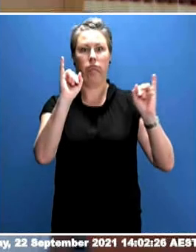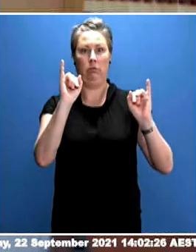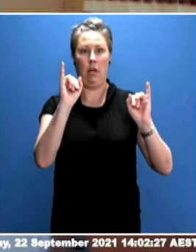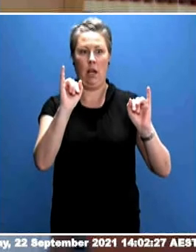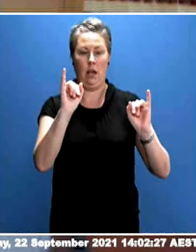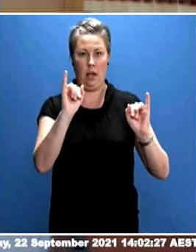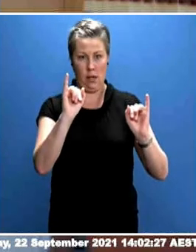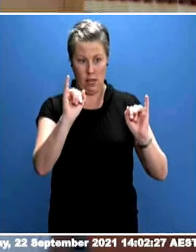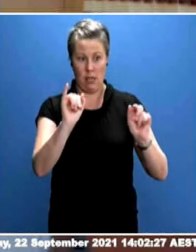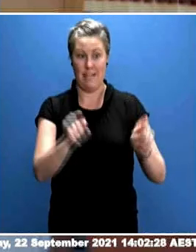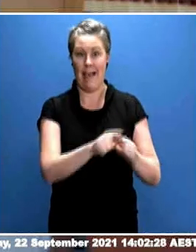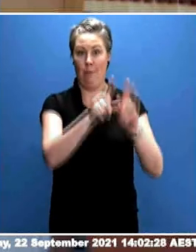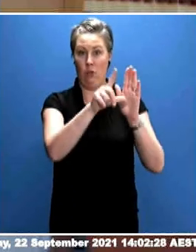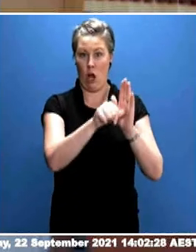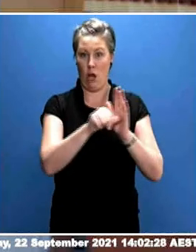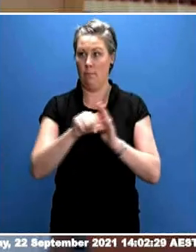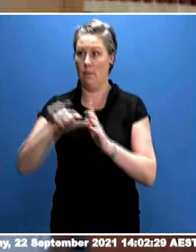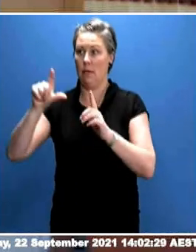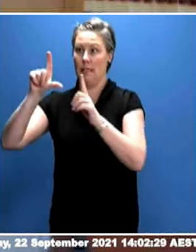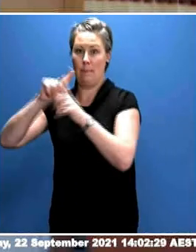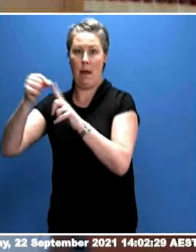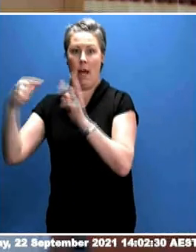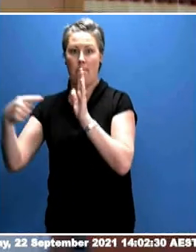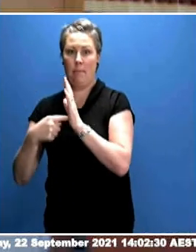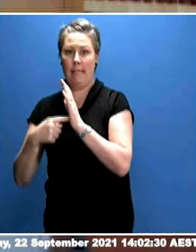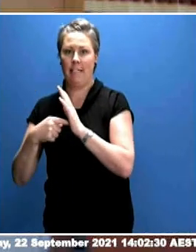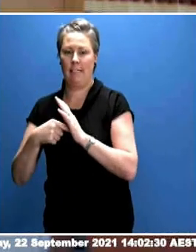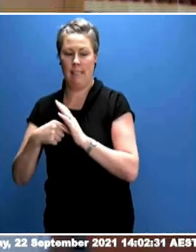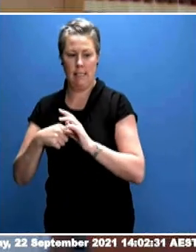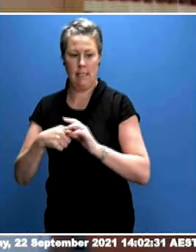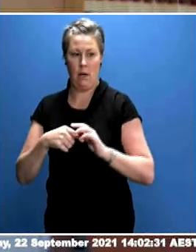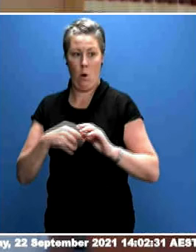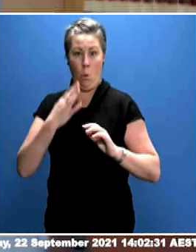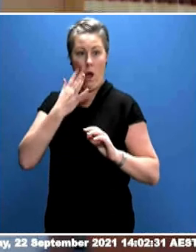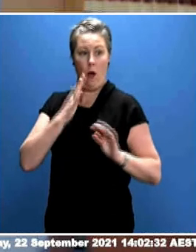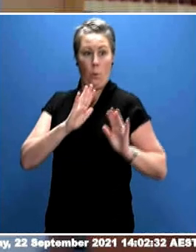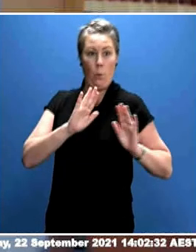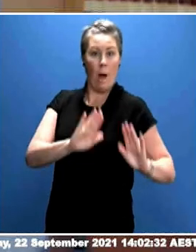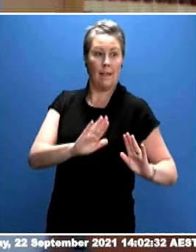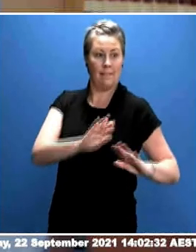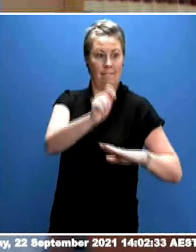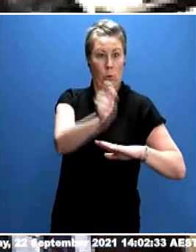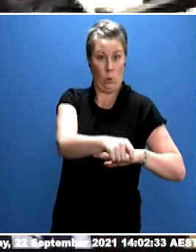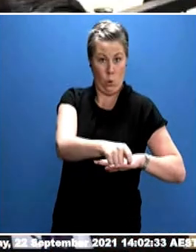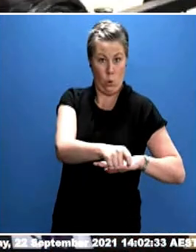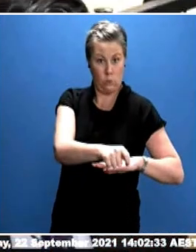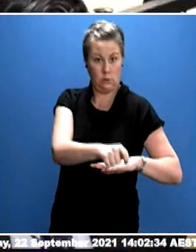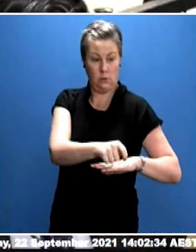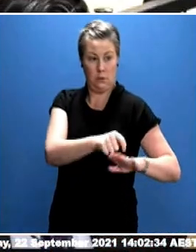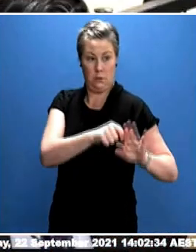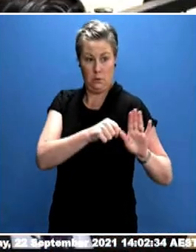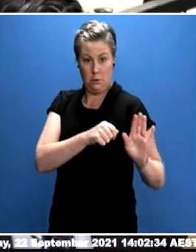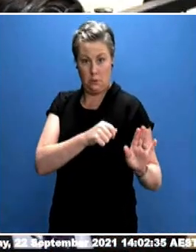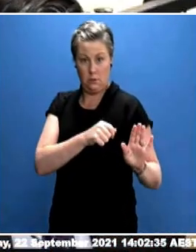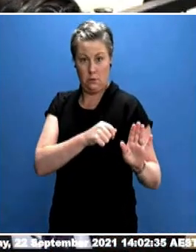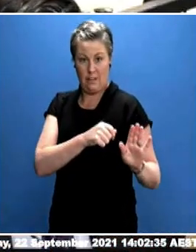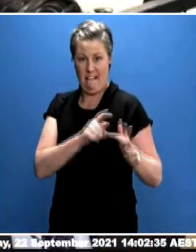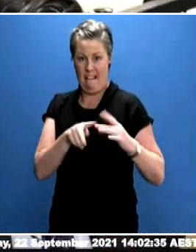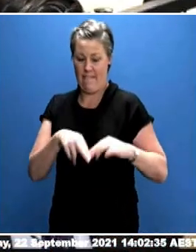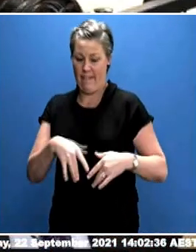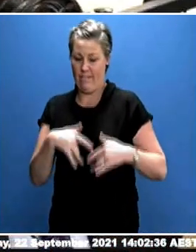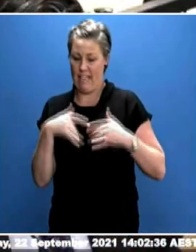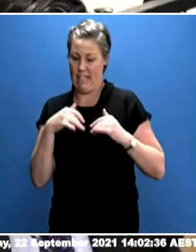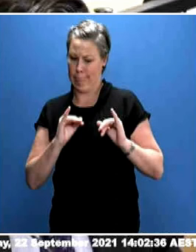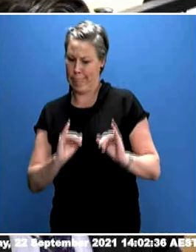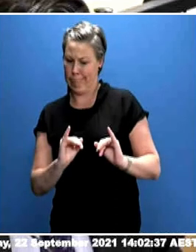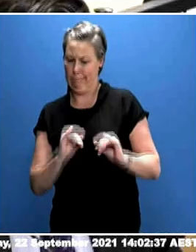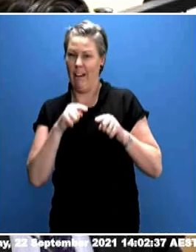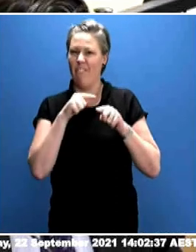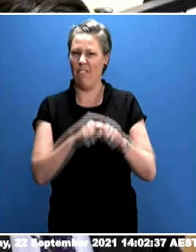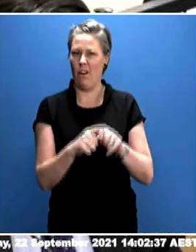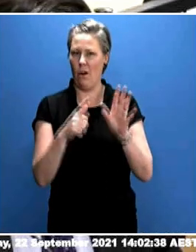and then the Department considers that the circumstances under 88C of the CCS